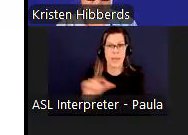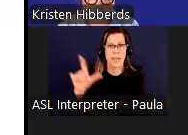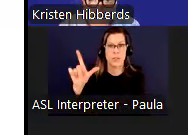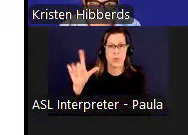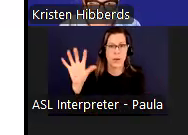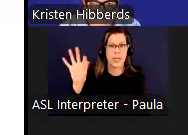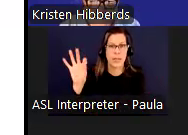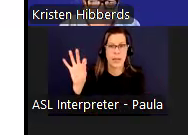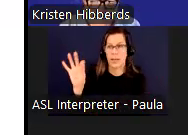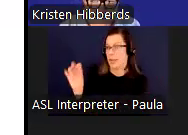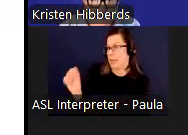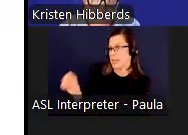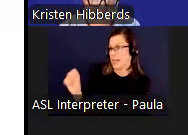Oh, yes, let me go back. OK.